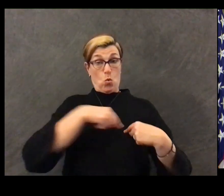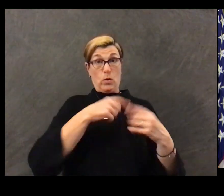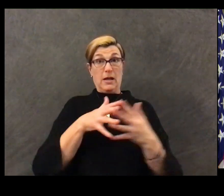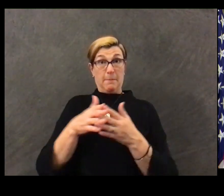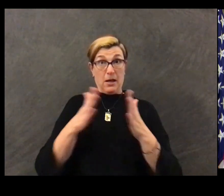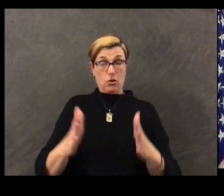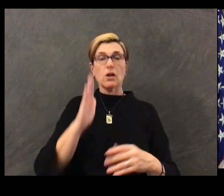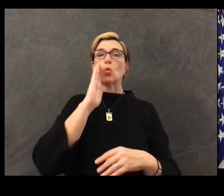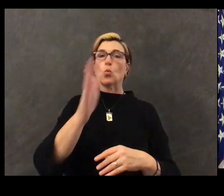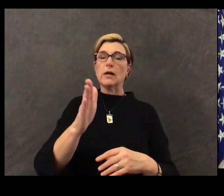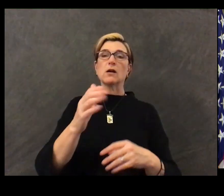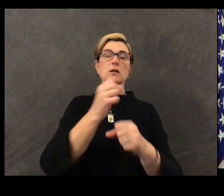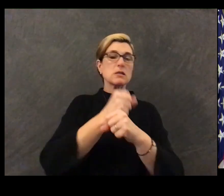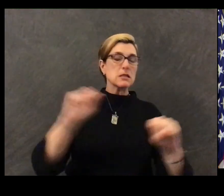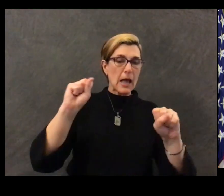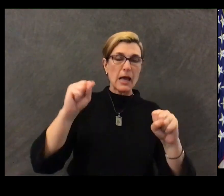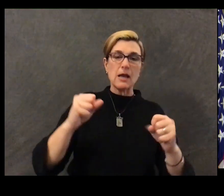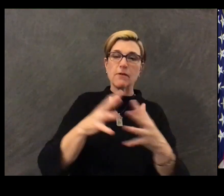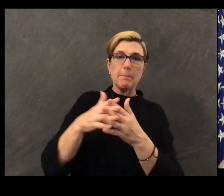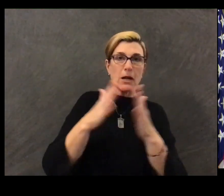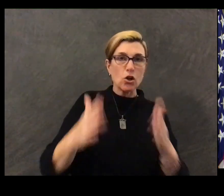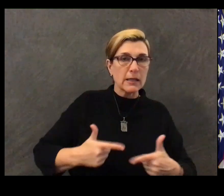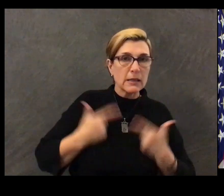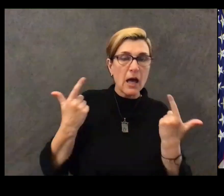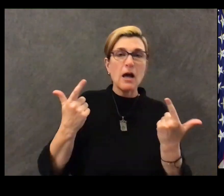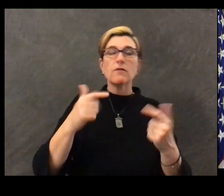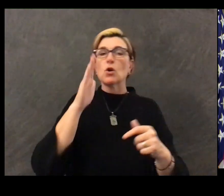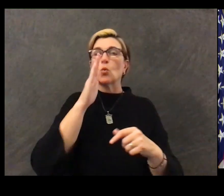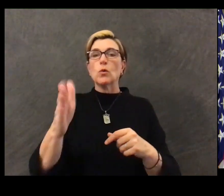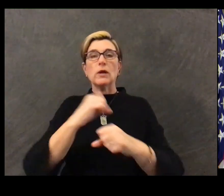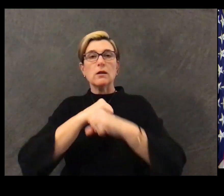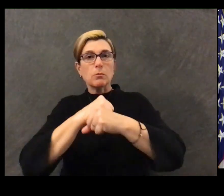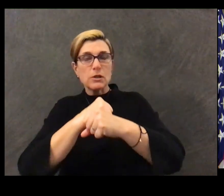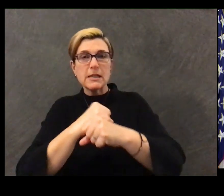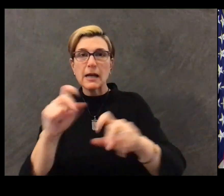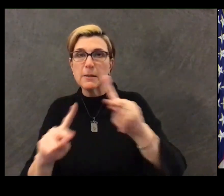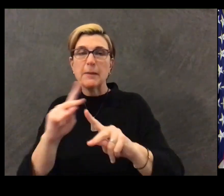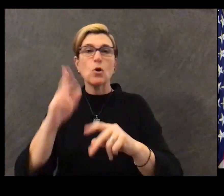sick protect our workers and build the future for a country that is the